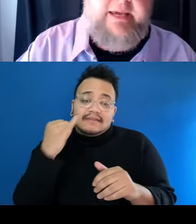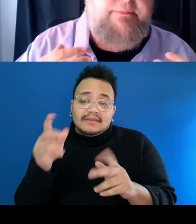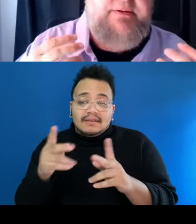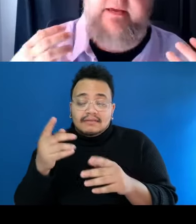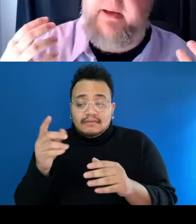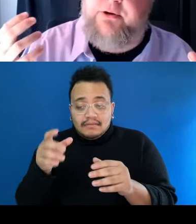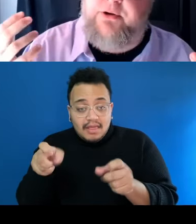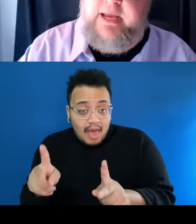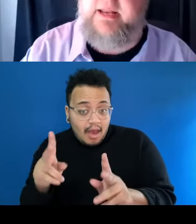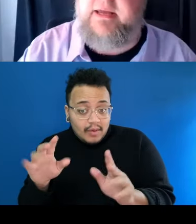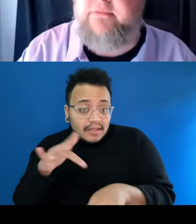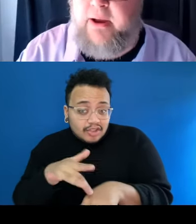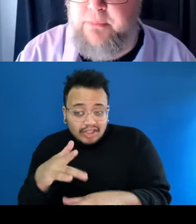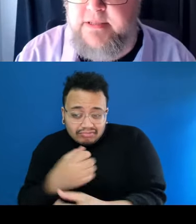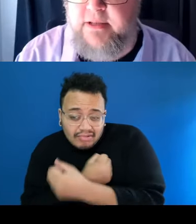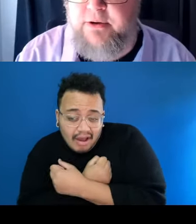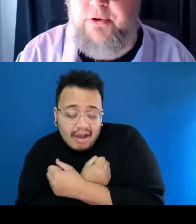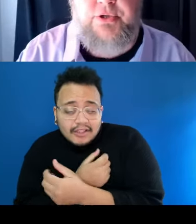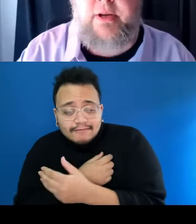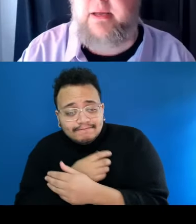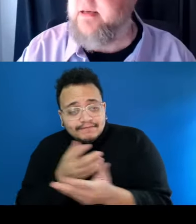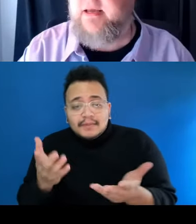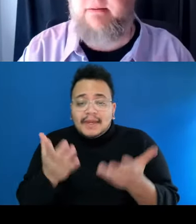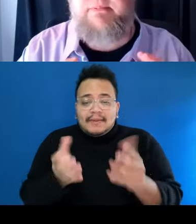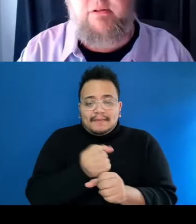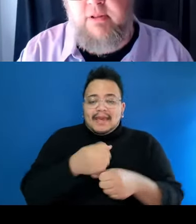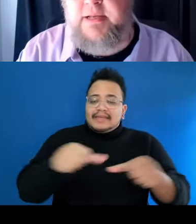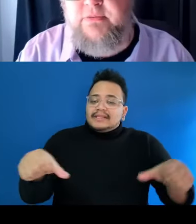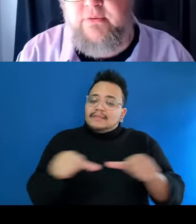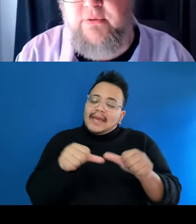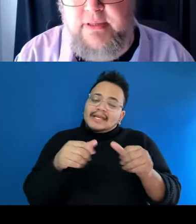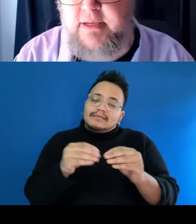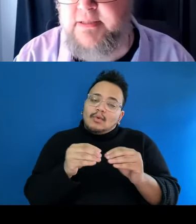It can be about creating environments that are nurturing. It can be about lots of different things.